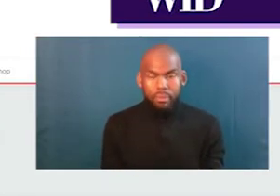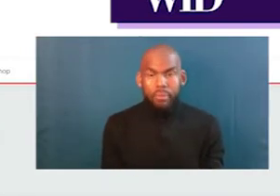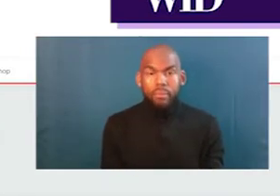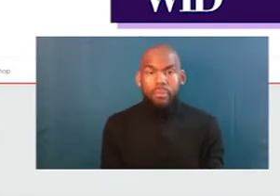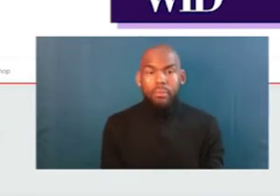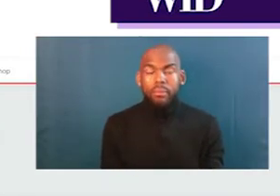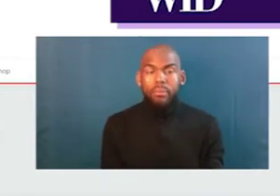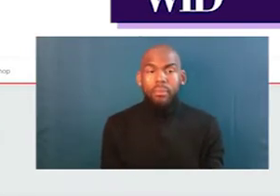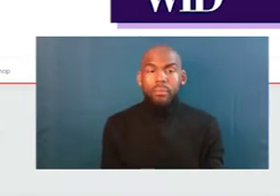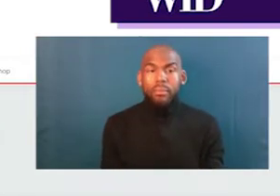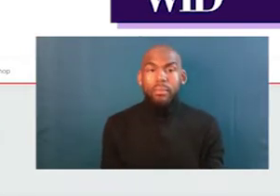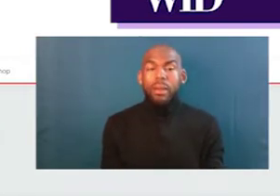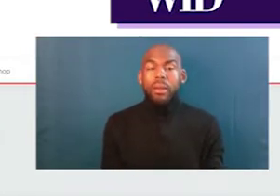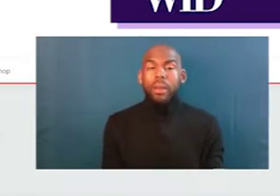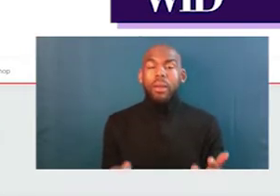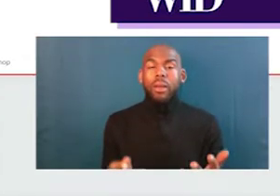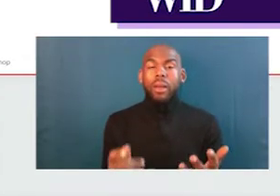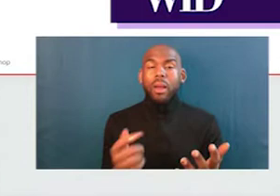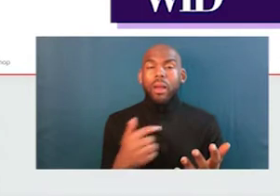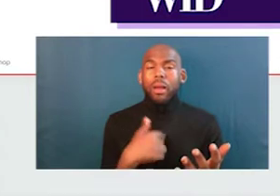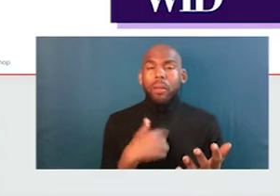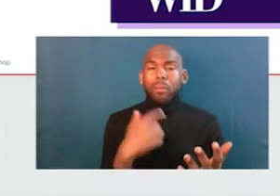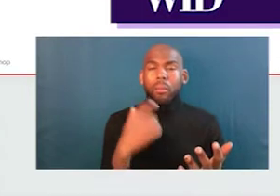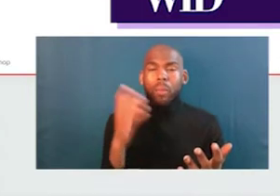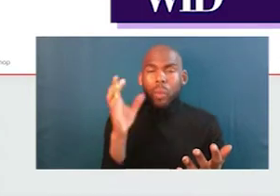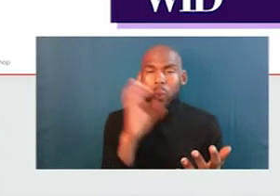I was listening to see if, I thought it said soap